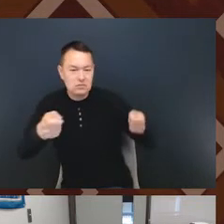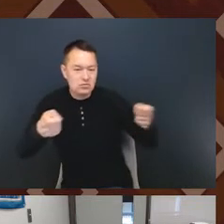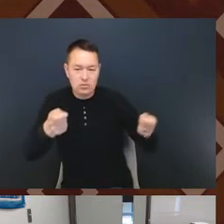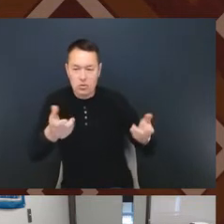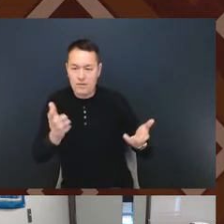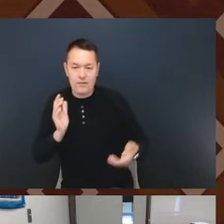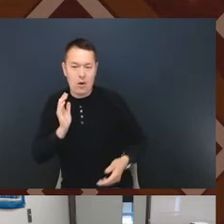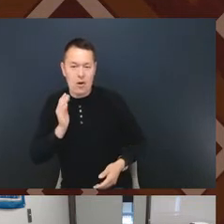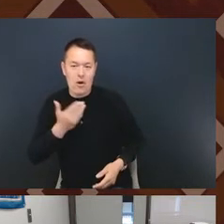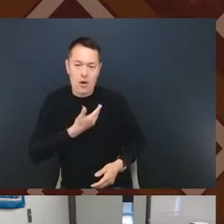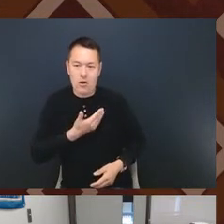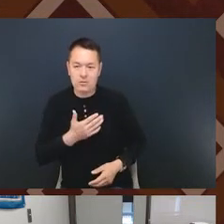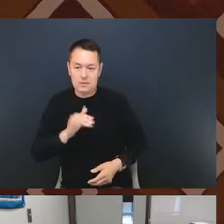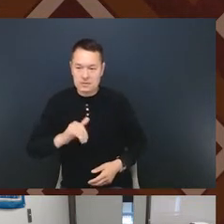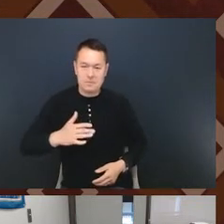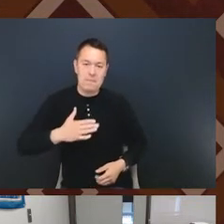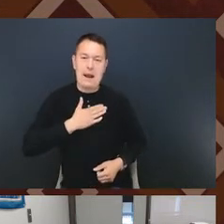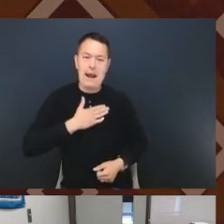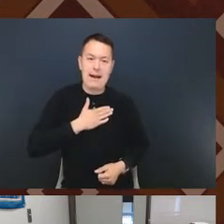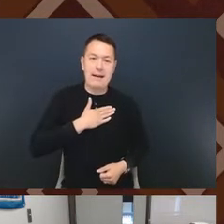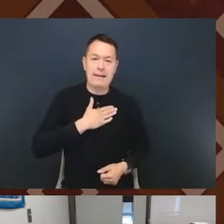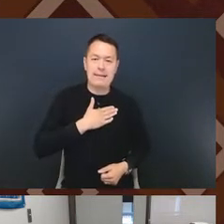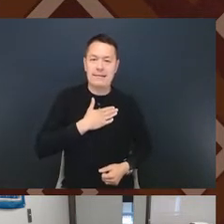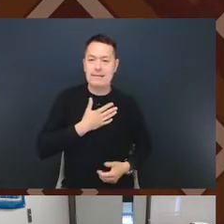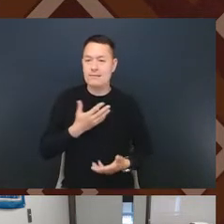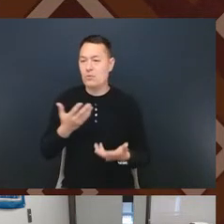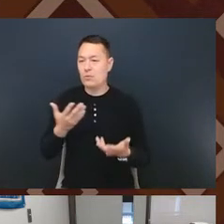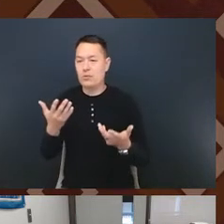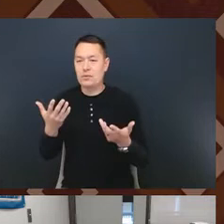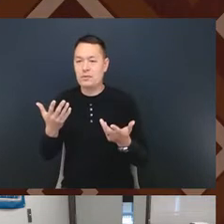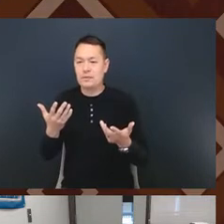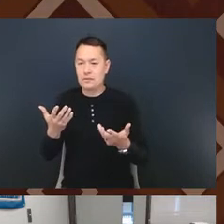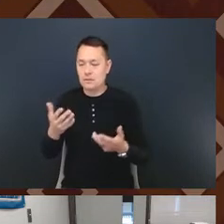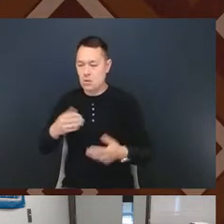belongs to the dominant white culture